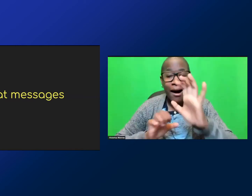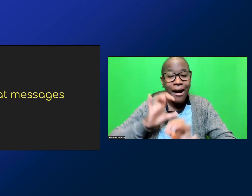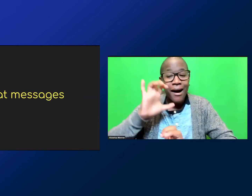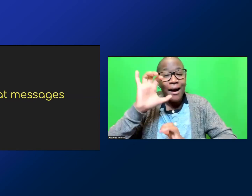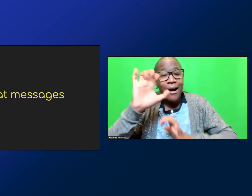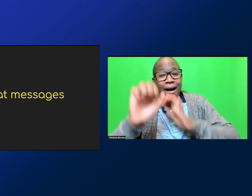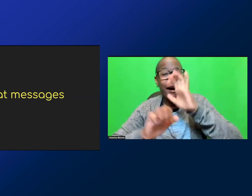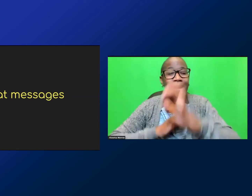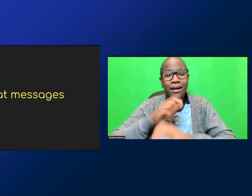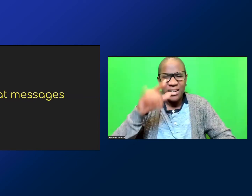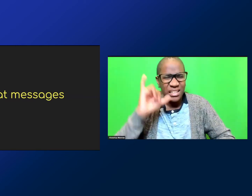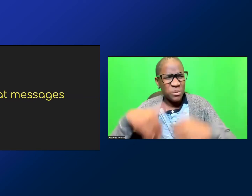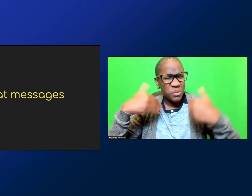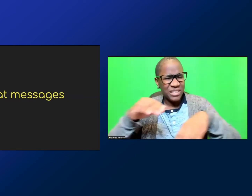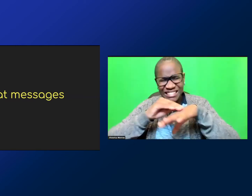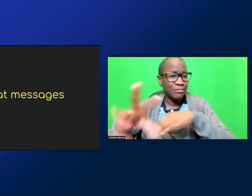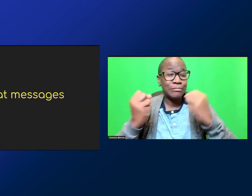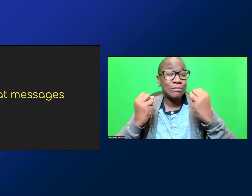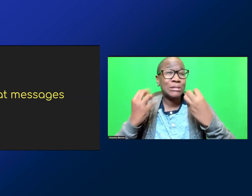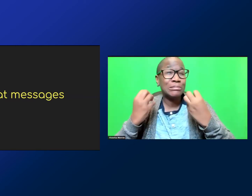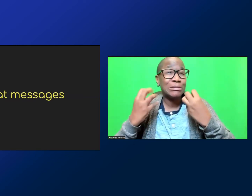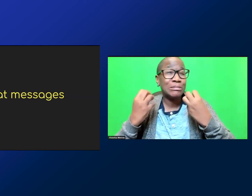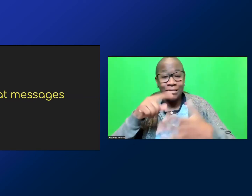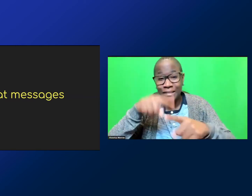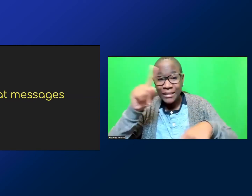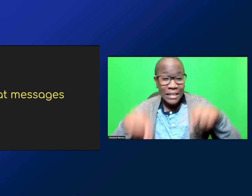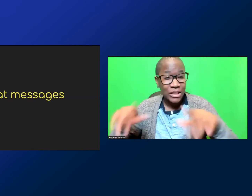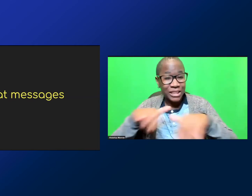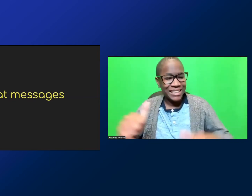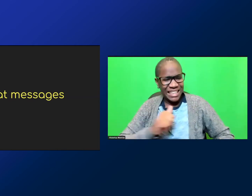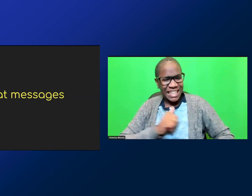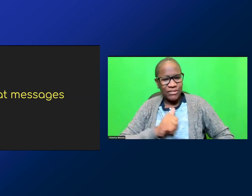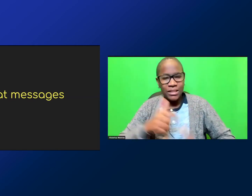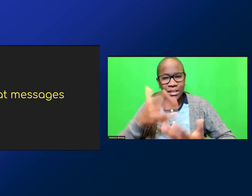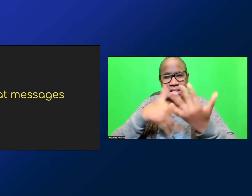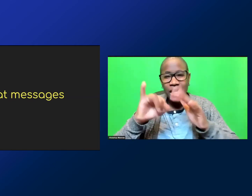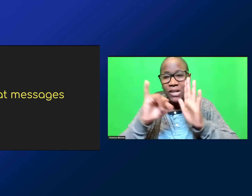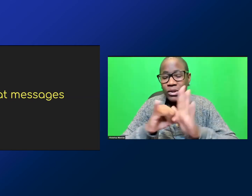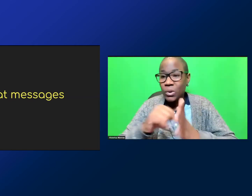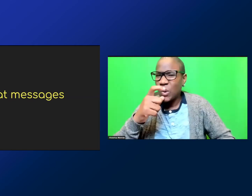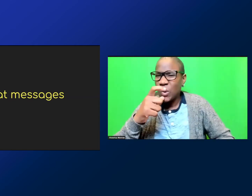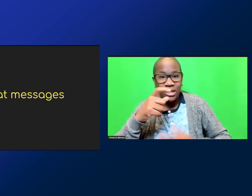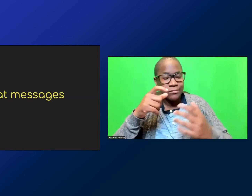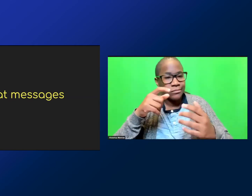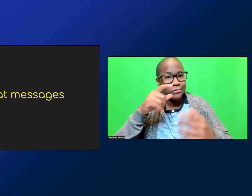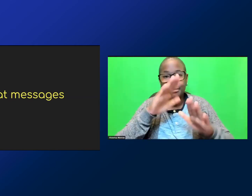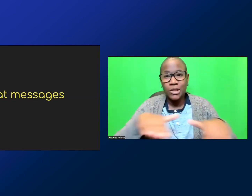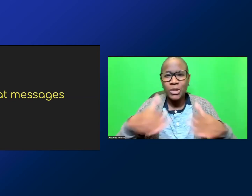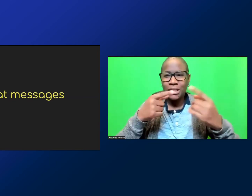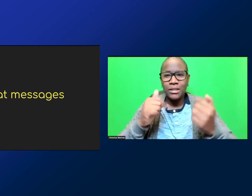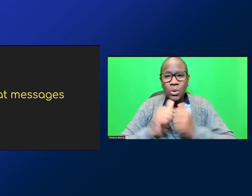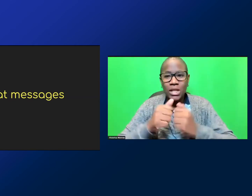i mean that has been a story read by many children and those who are struggling maybe with alopecia